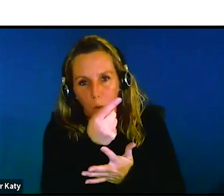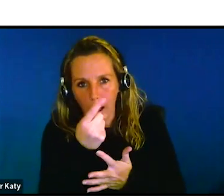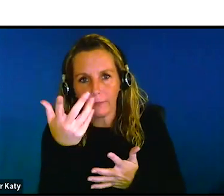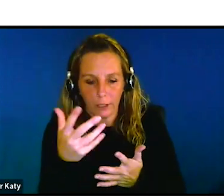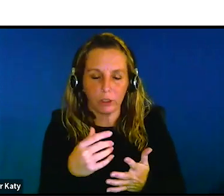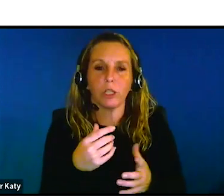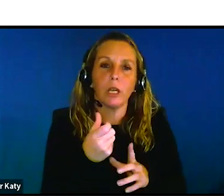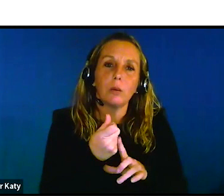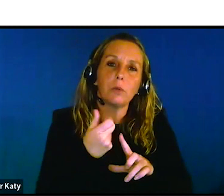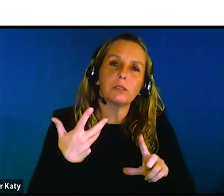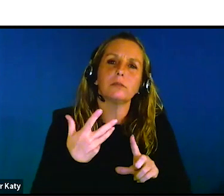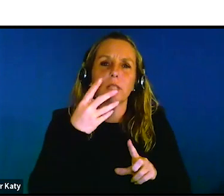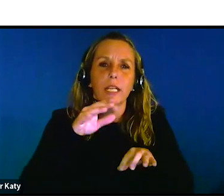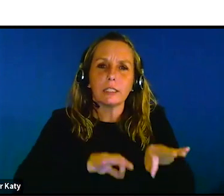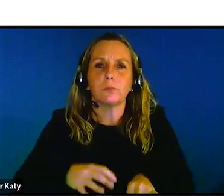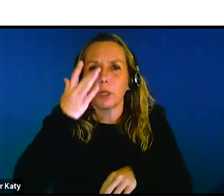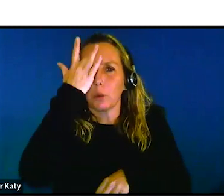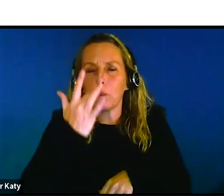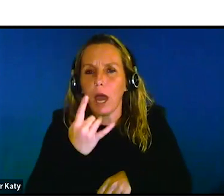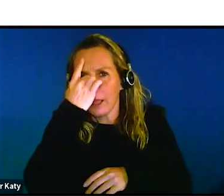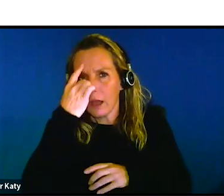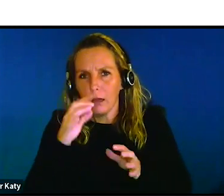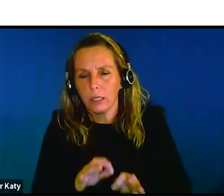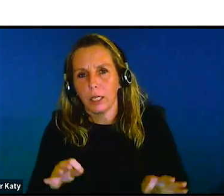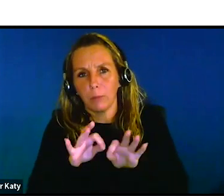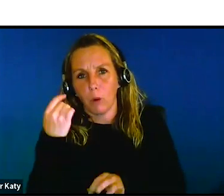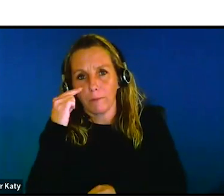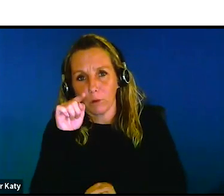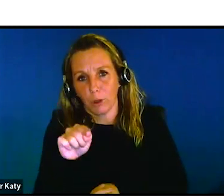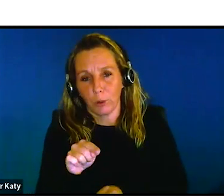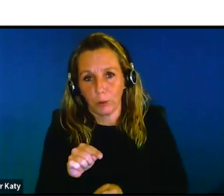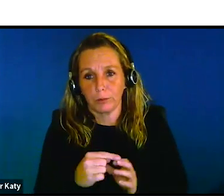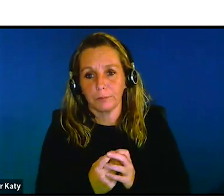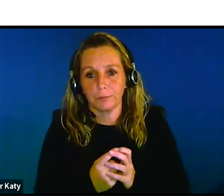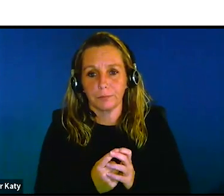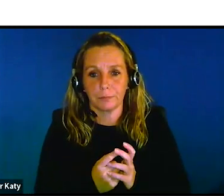why your thought is important to you, why is that thought important? And there's a timer here.